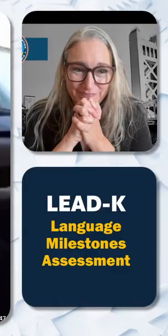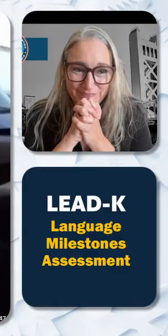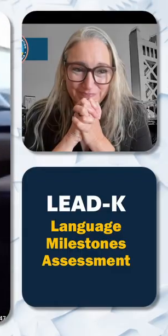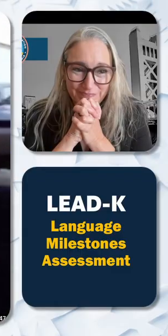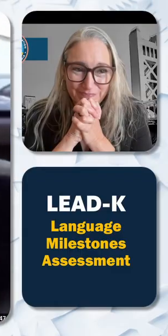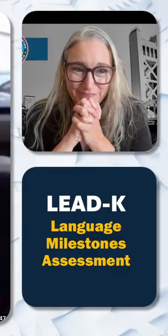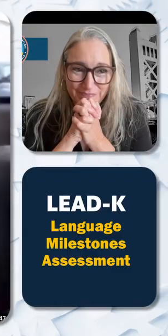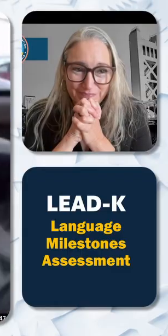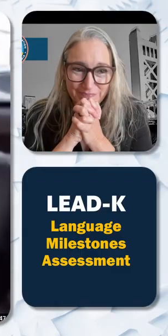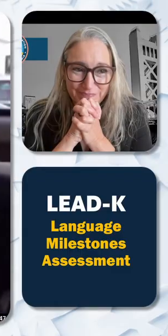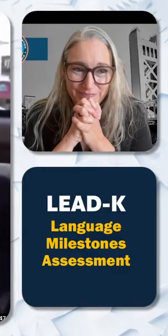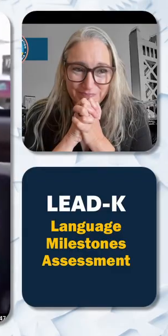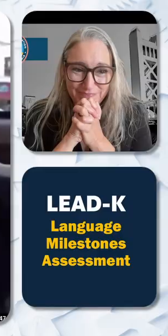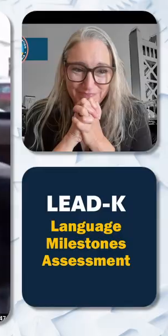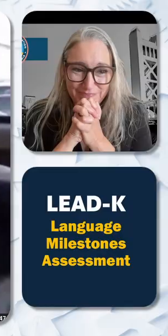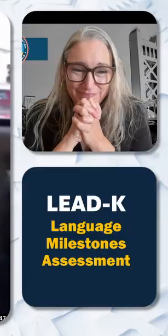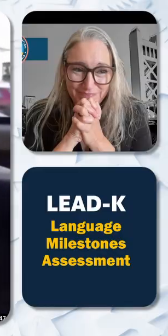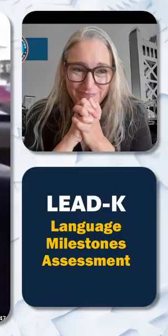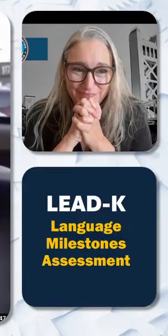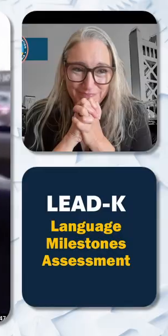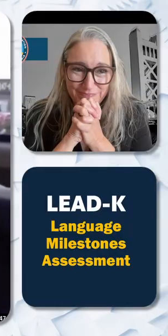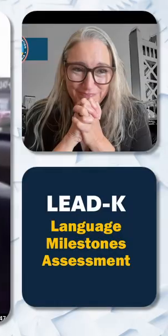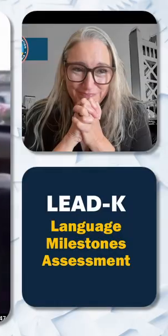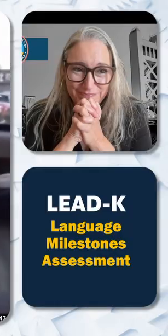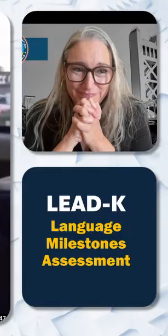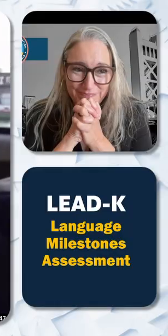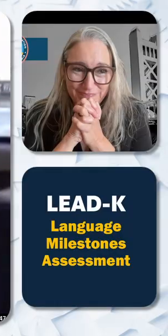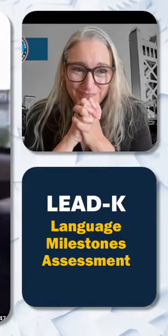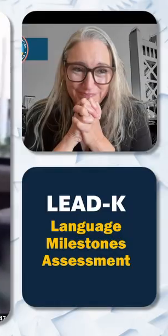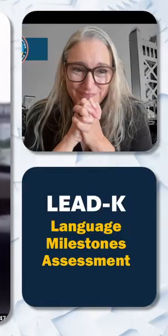taking off." In the next scene, Travis kicks the back of the front seat to